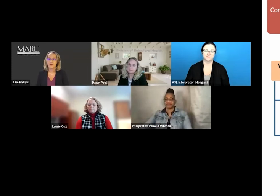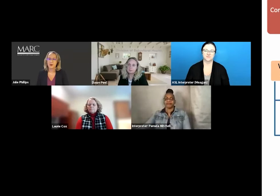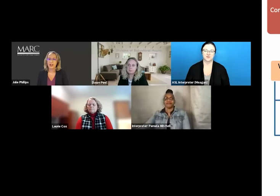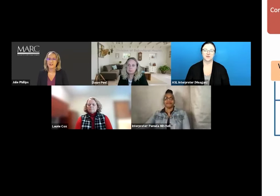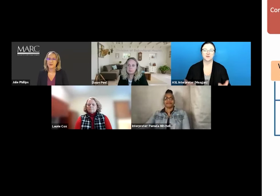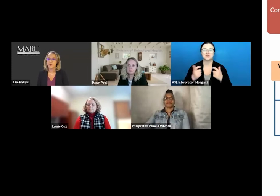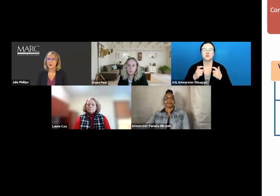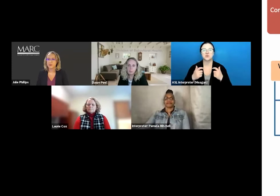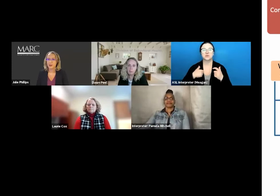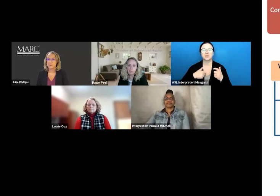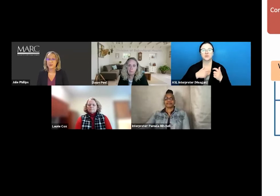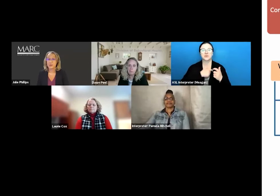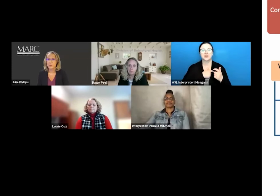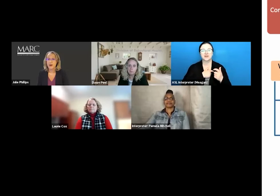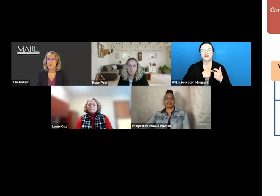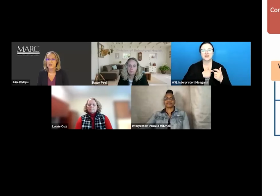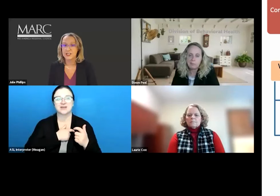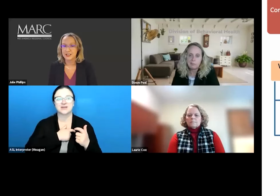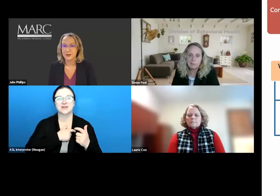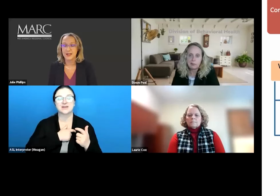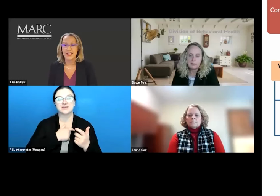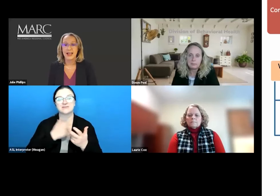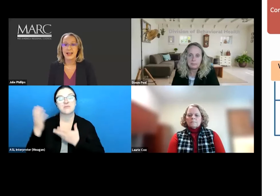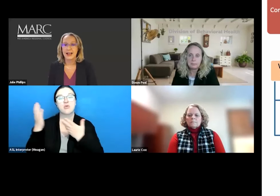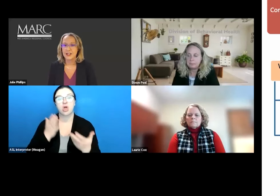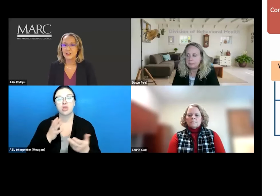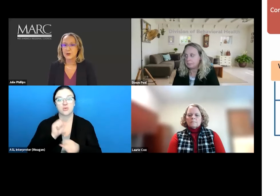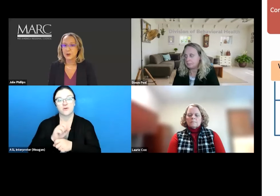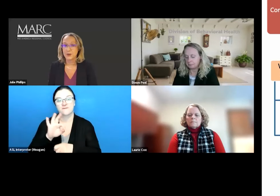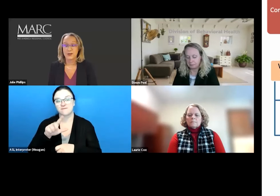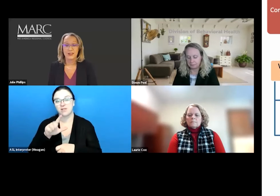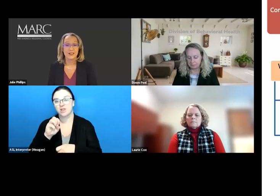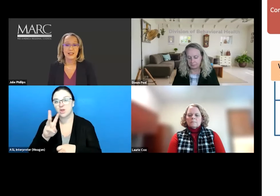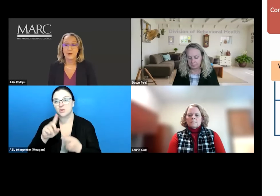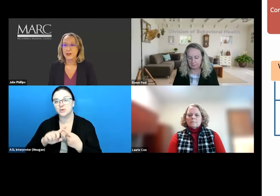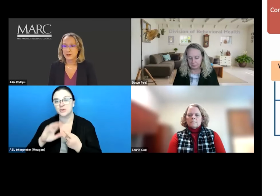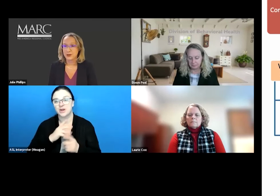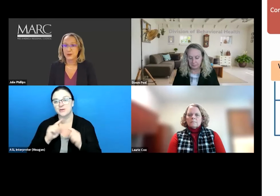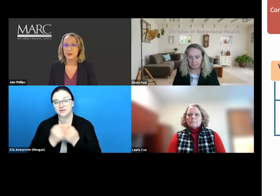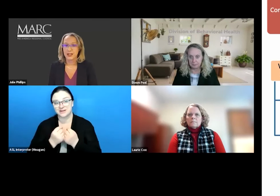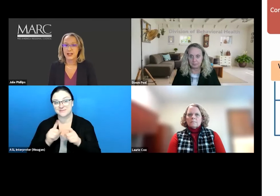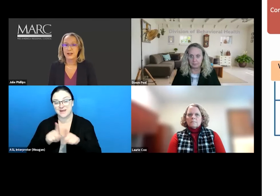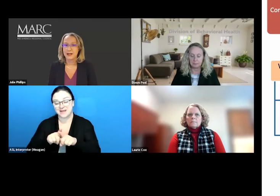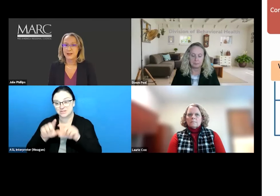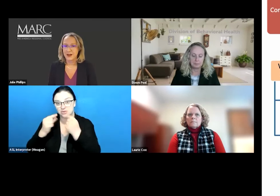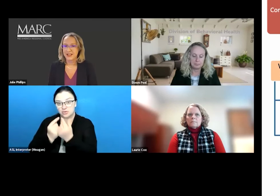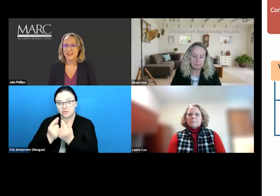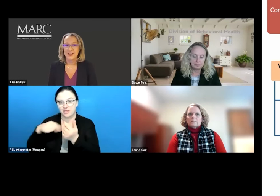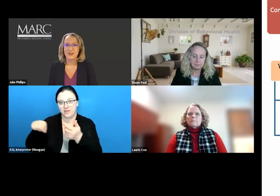they brought the workflow to our team and as a group they went through, line by line,